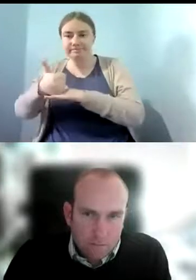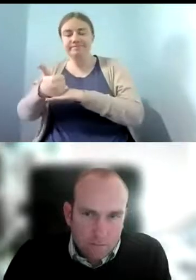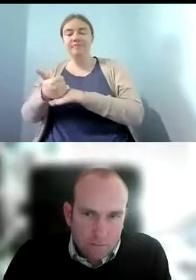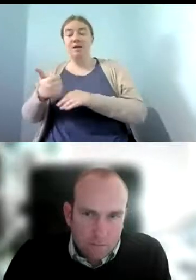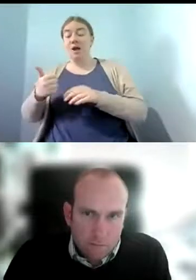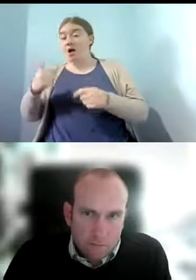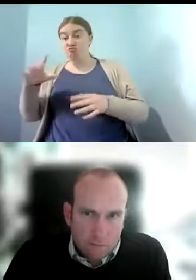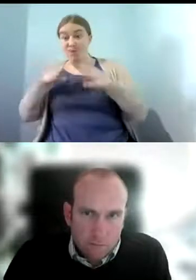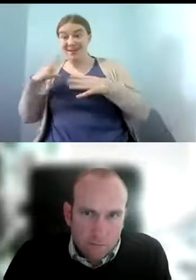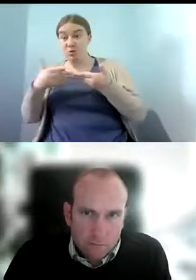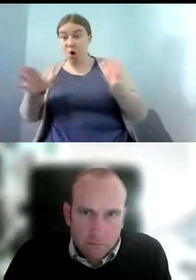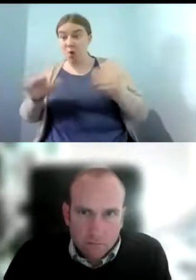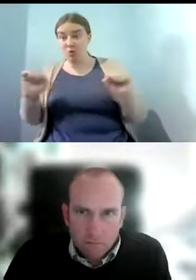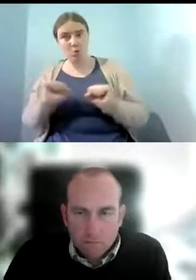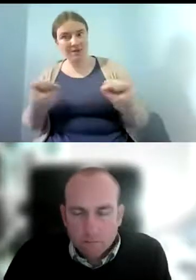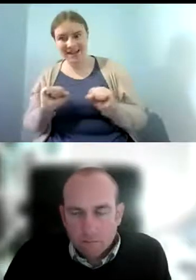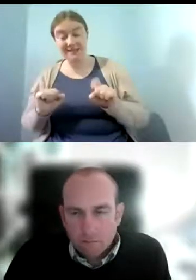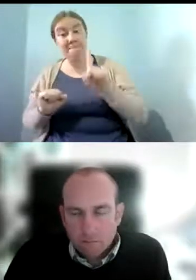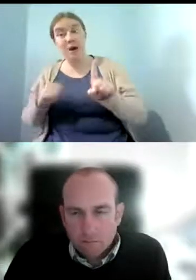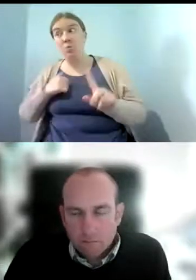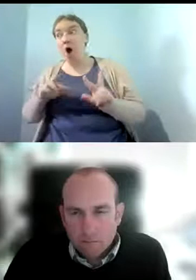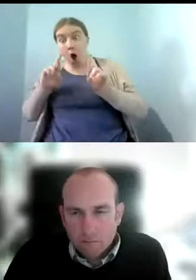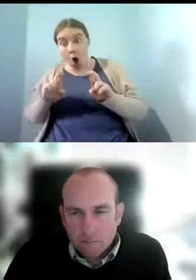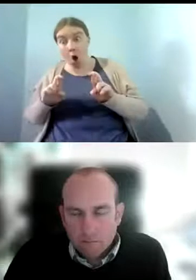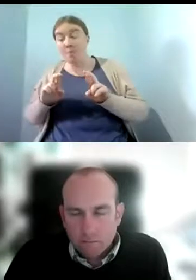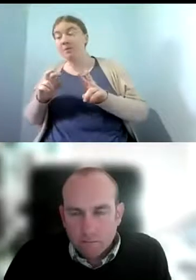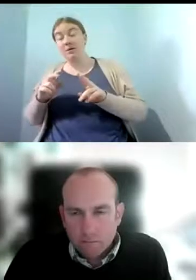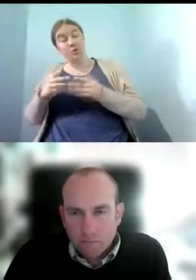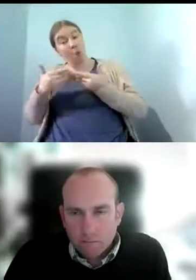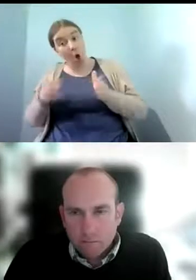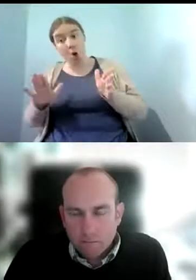yet but we are hoping to be able to open it as a visitor experience later in the summer